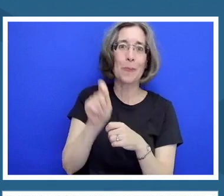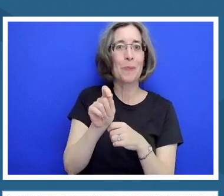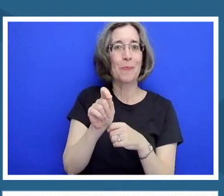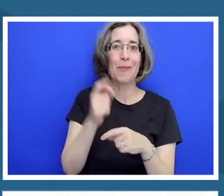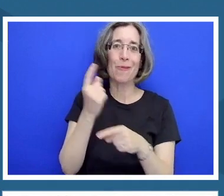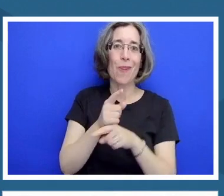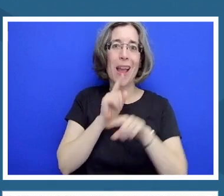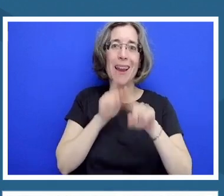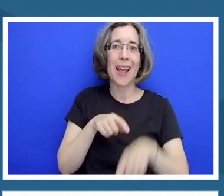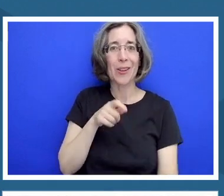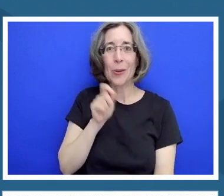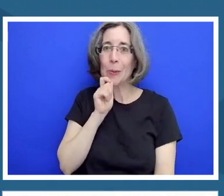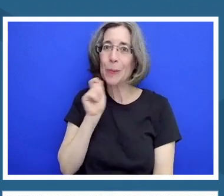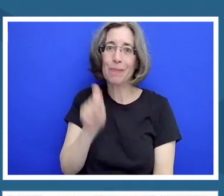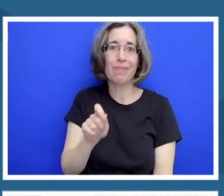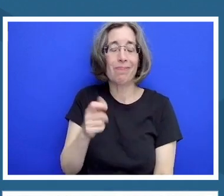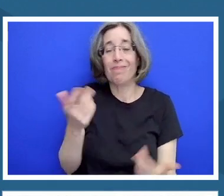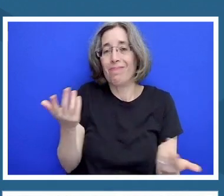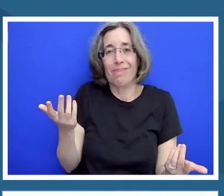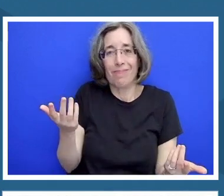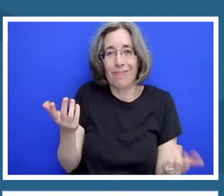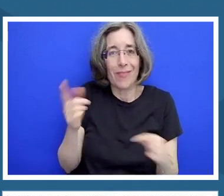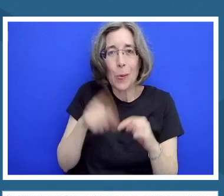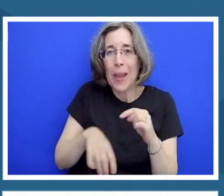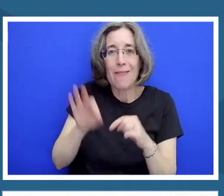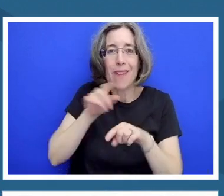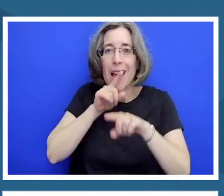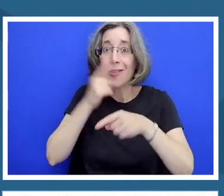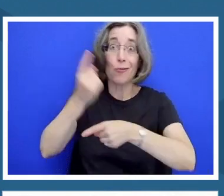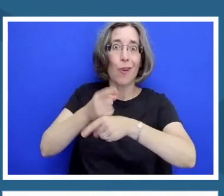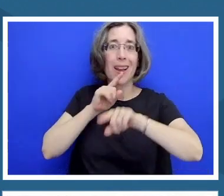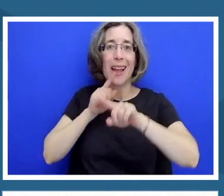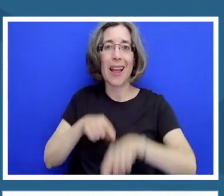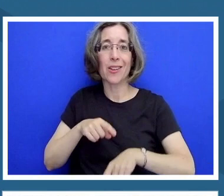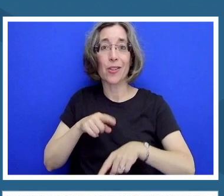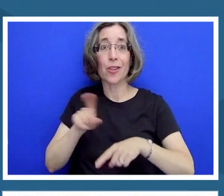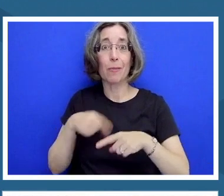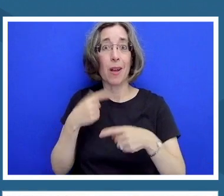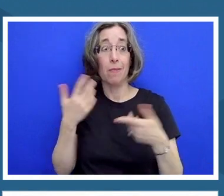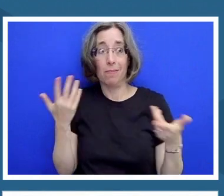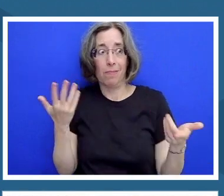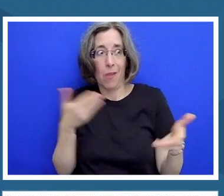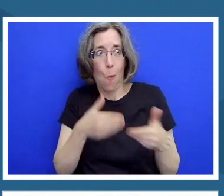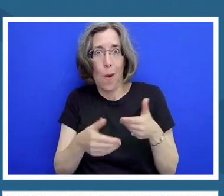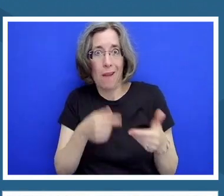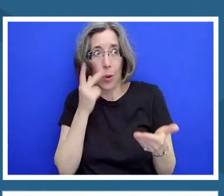and the question is can you justify your result